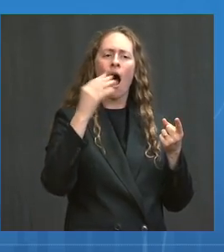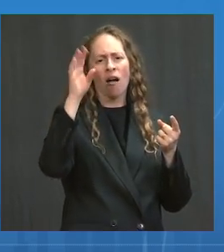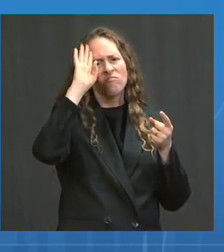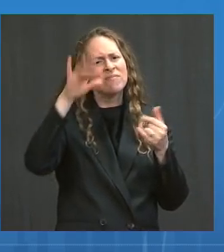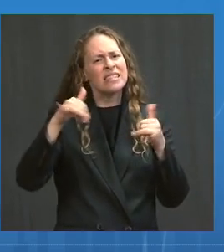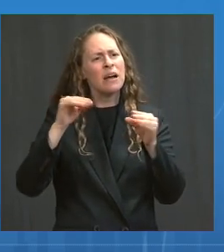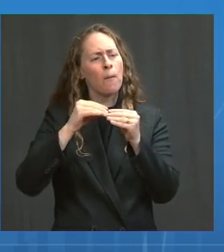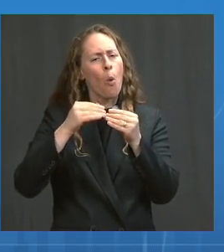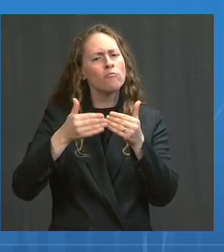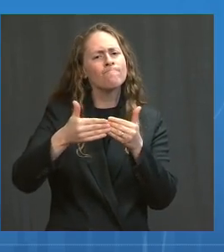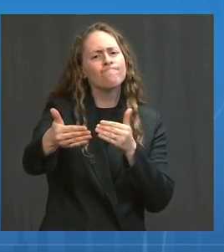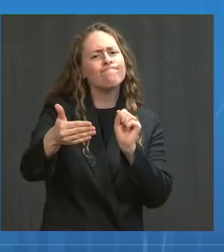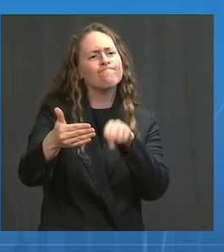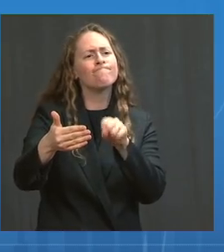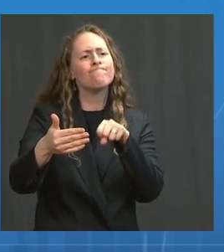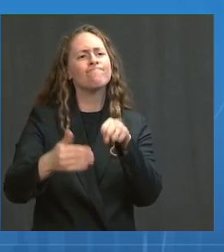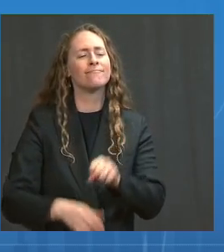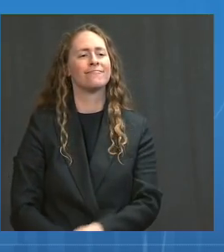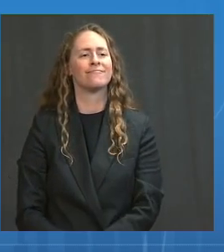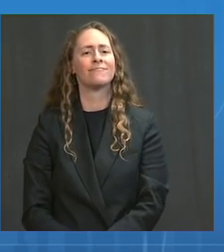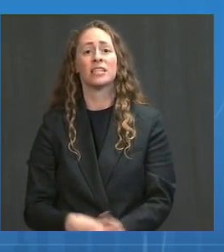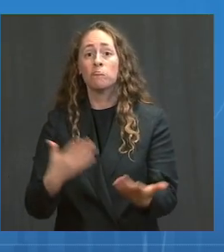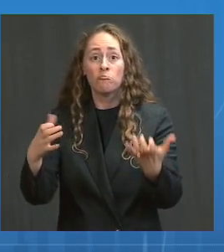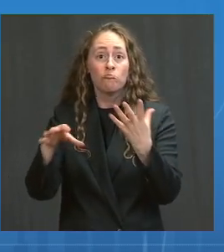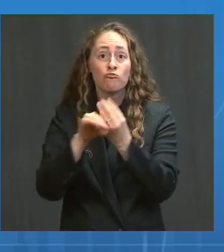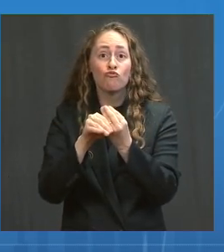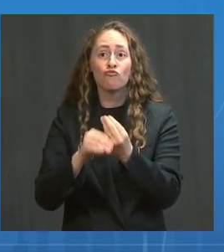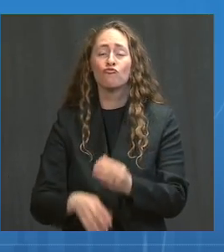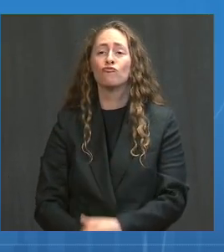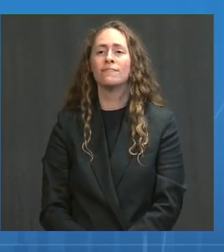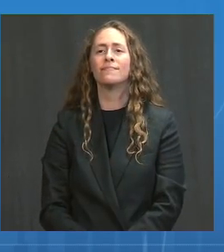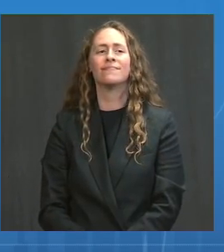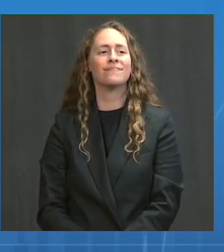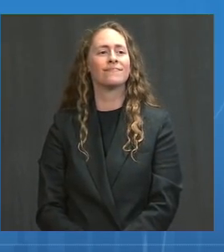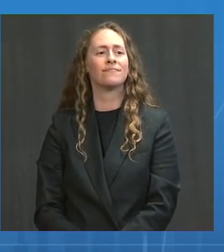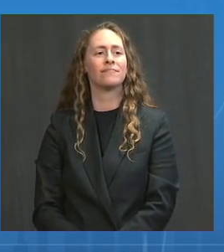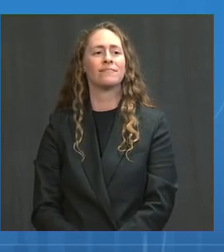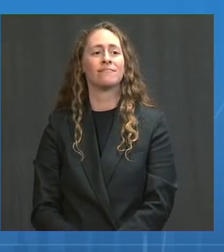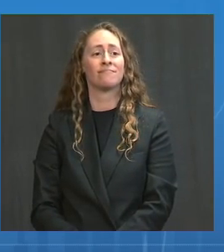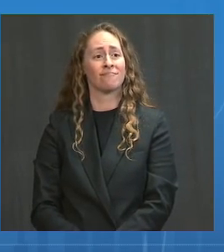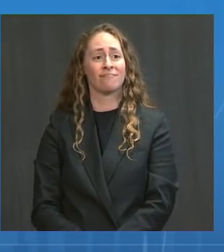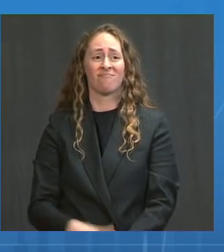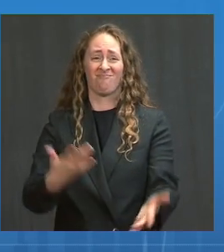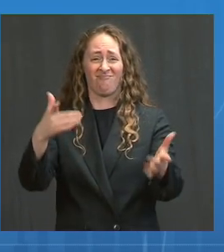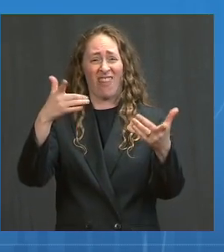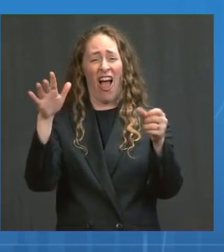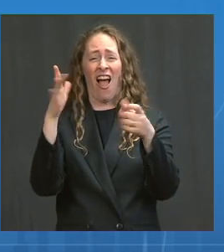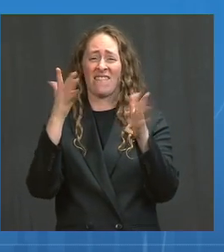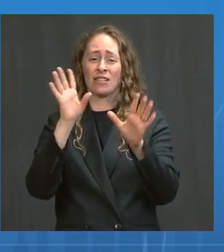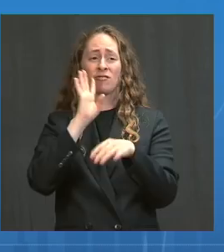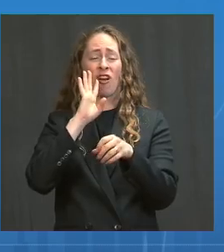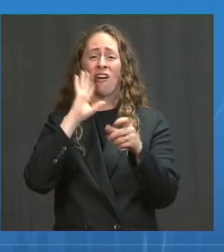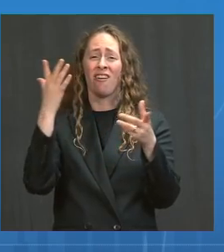Dr. Fauci? Dr. Fauci: Well, Jeff, you said it very well. I mean, nothing has really changed in our policy.